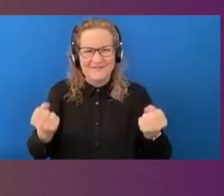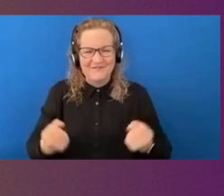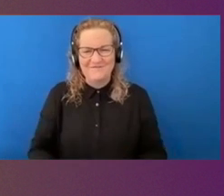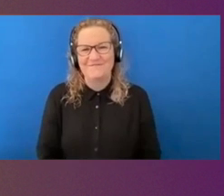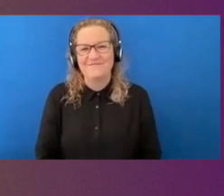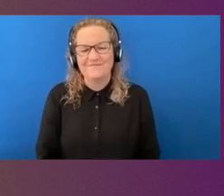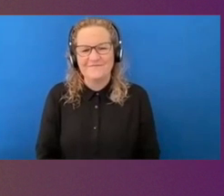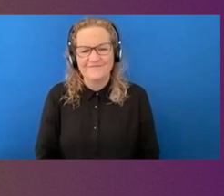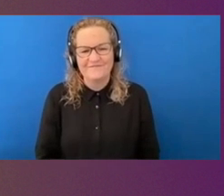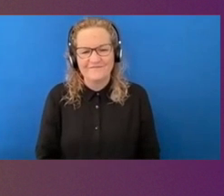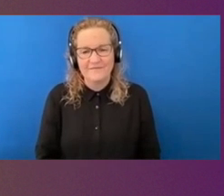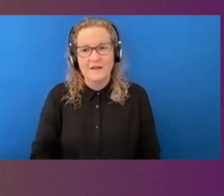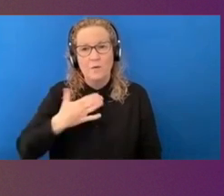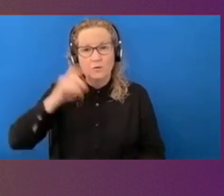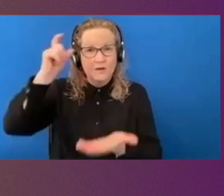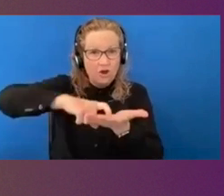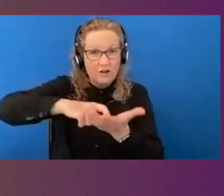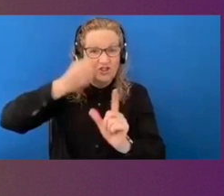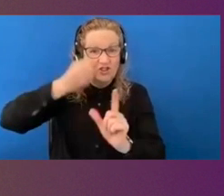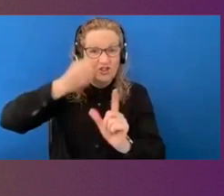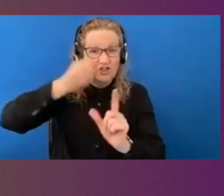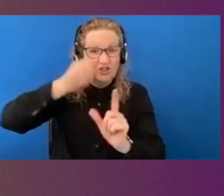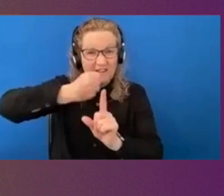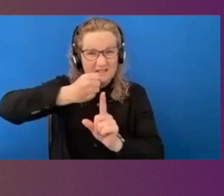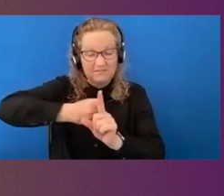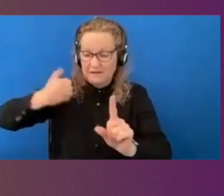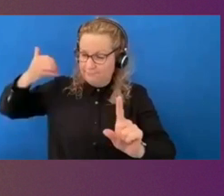the advocates who have played a role in advancing the rights of people with disability